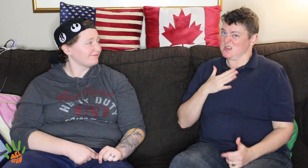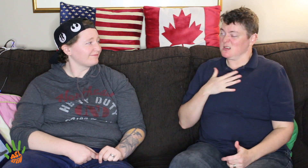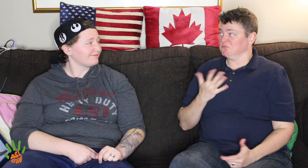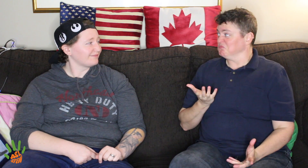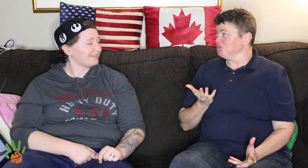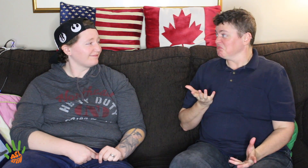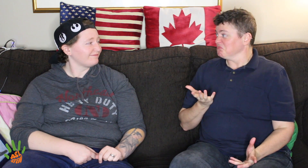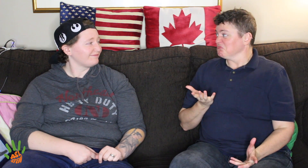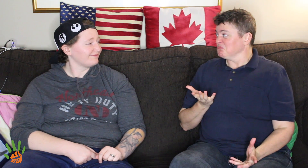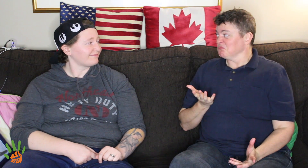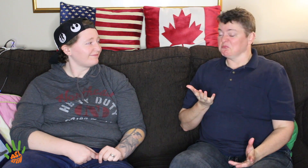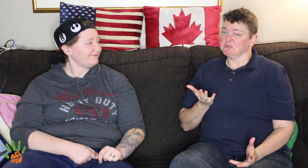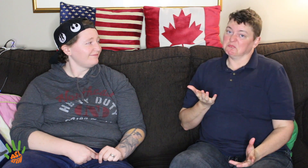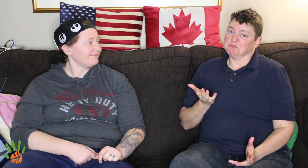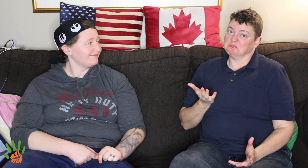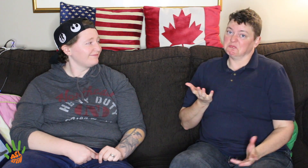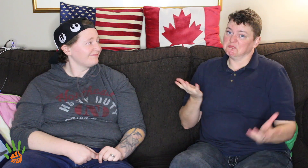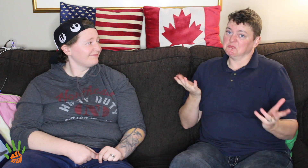So that's kind of how I felt myself.